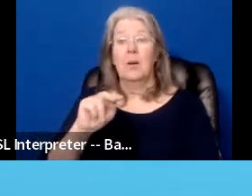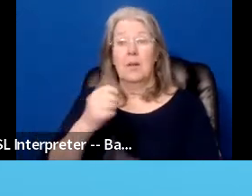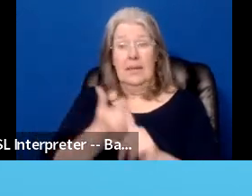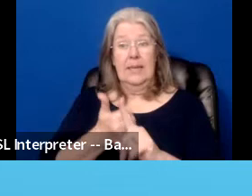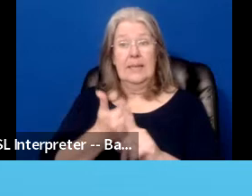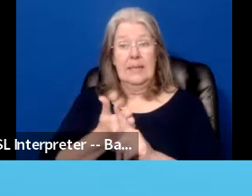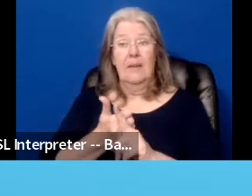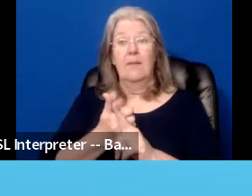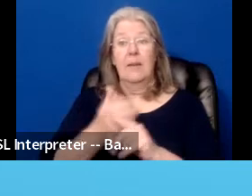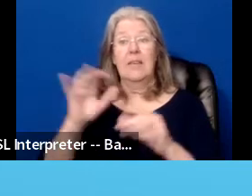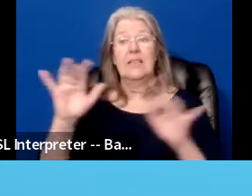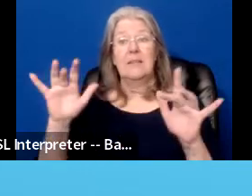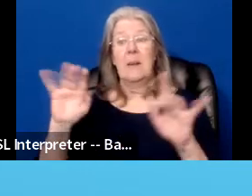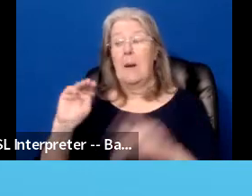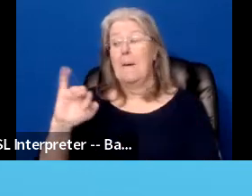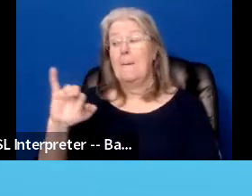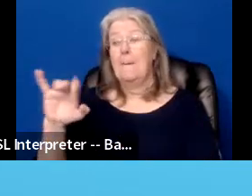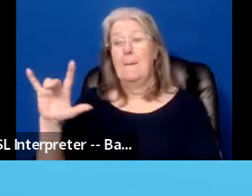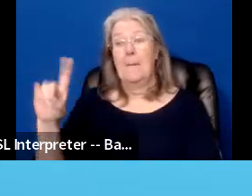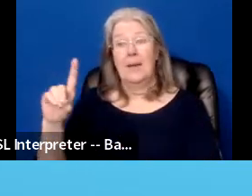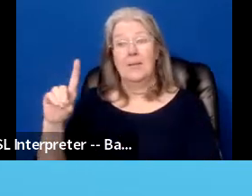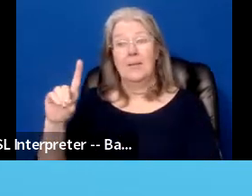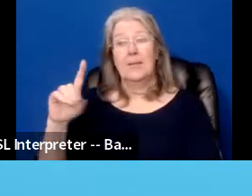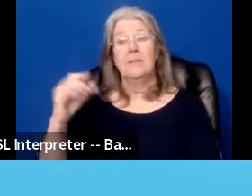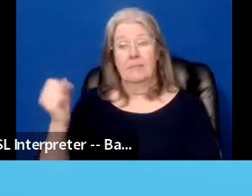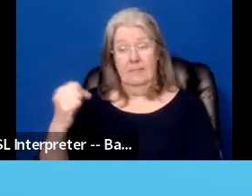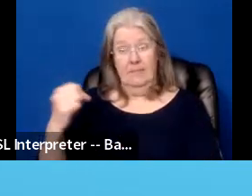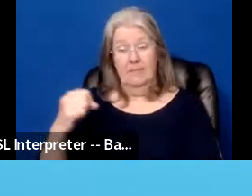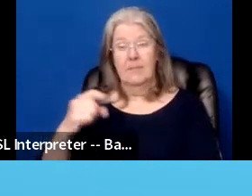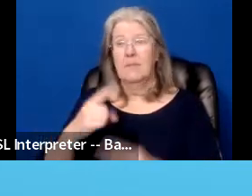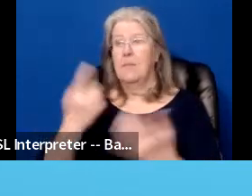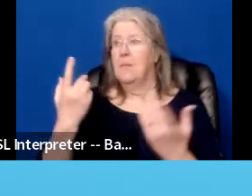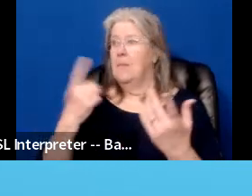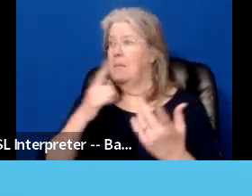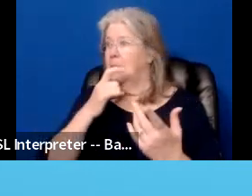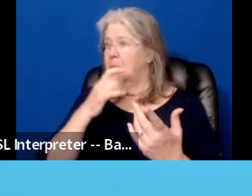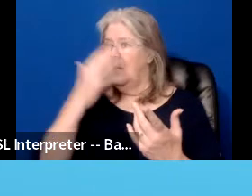case and which person is going to have a more serious case. And so getting vaccinated is